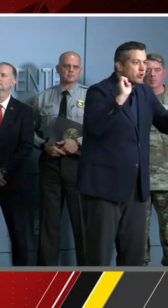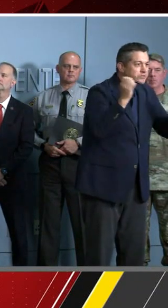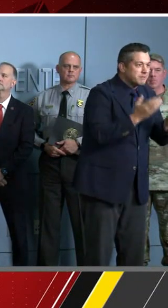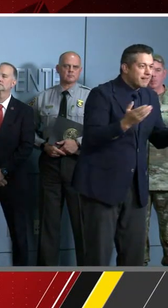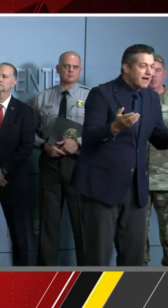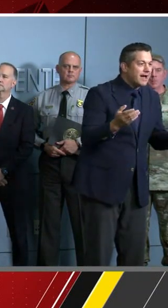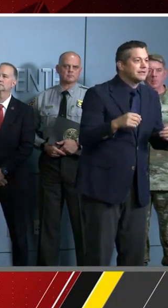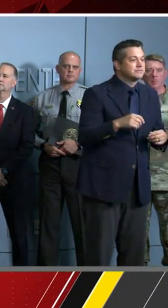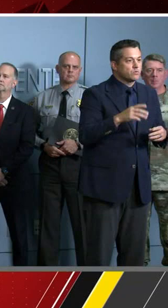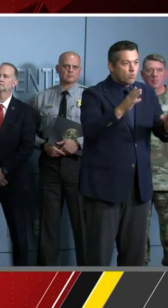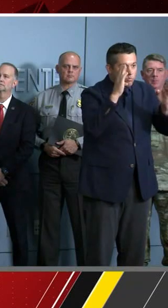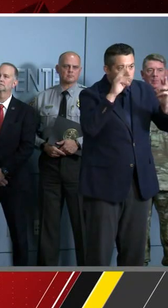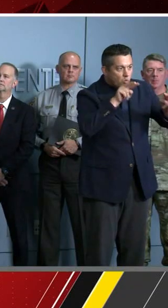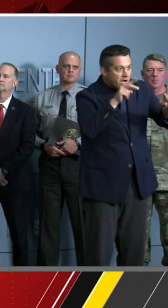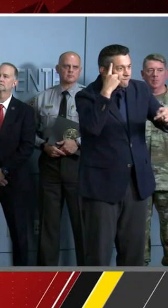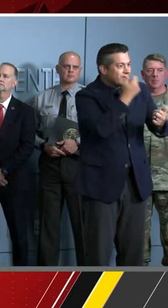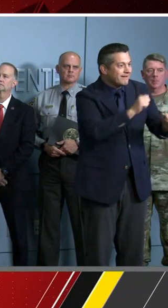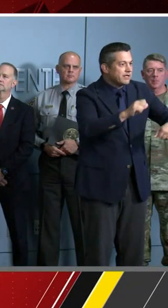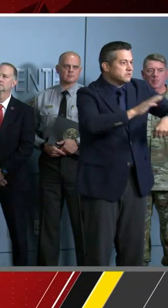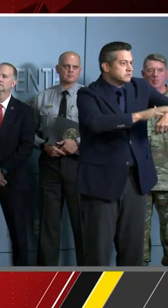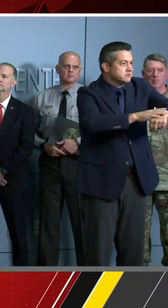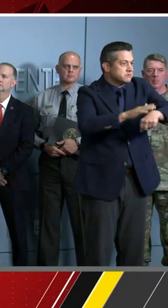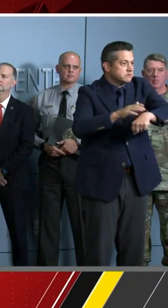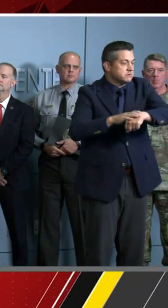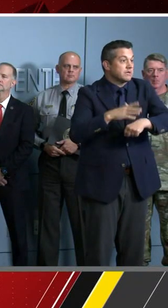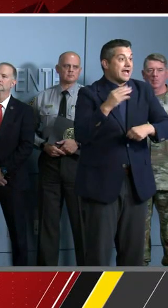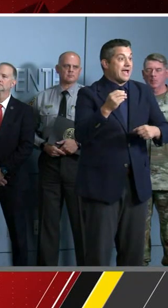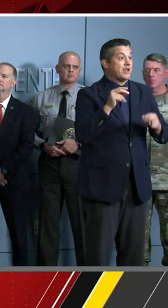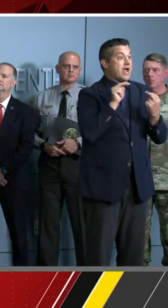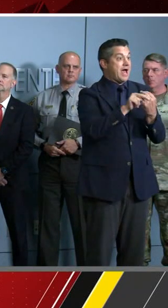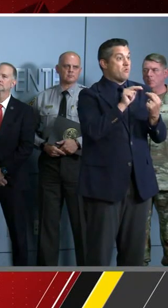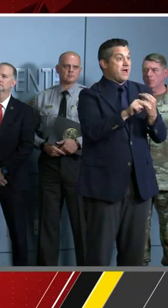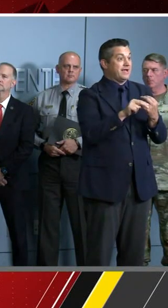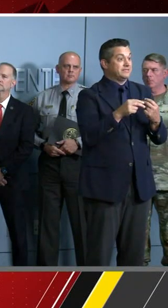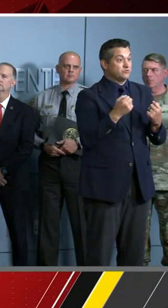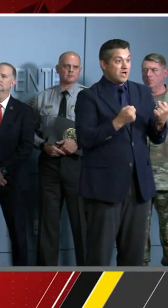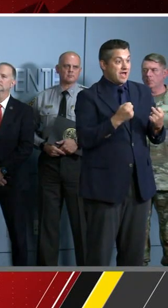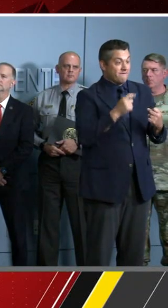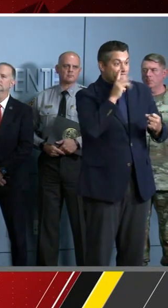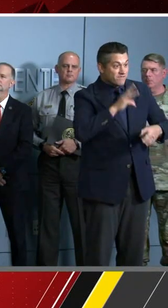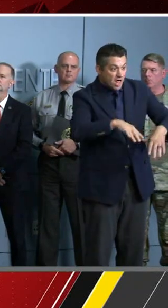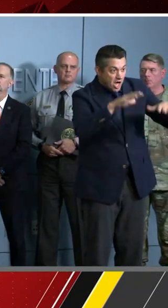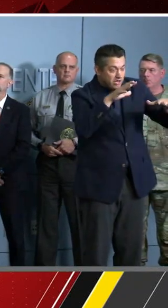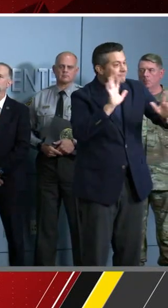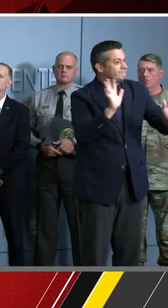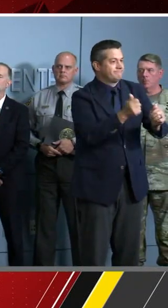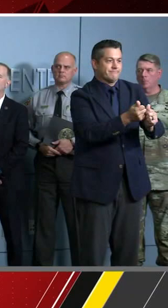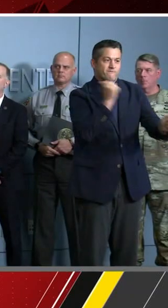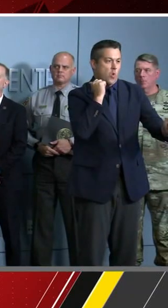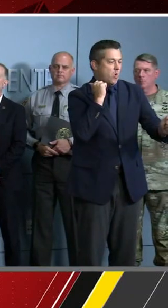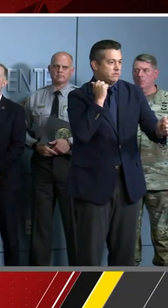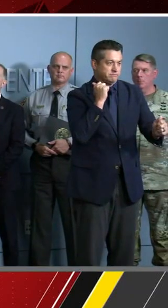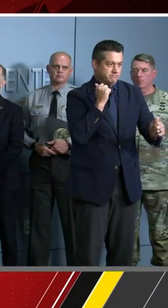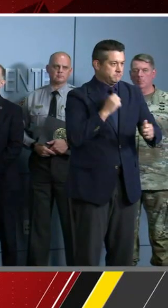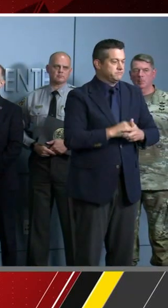the flooded roads as our